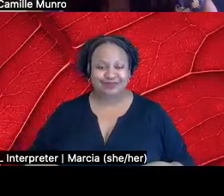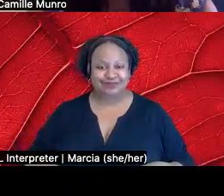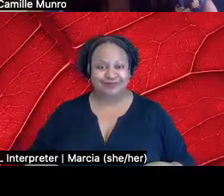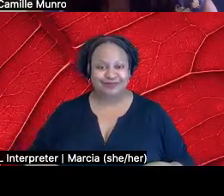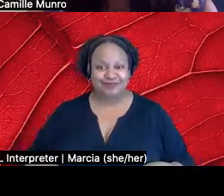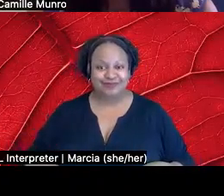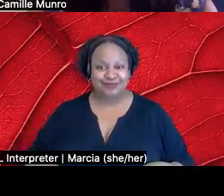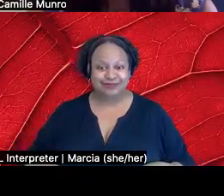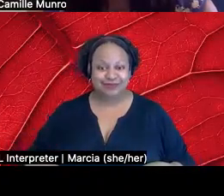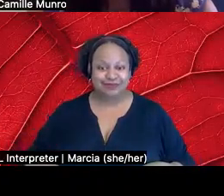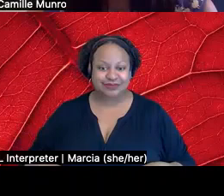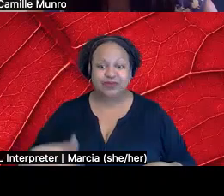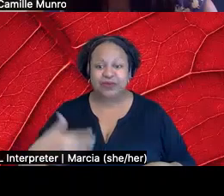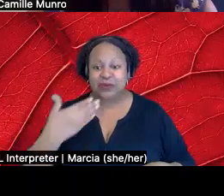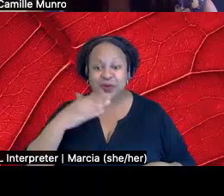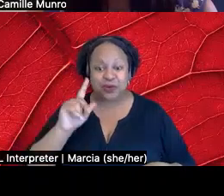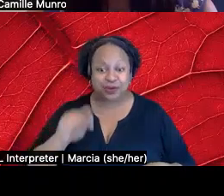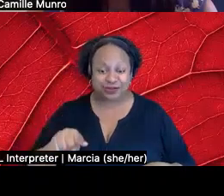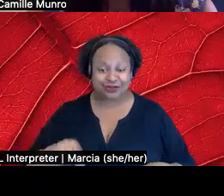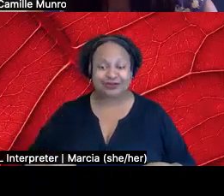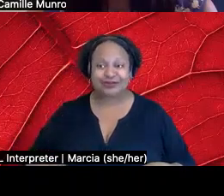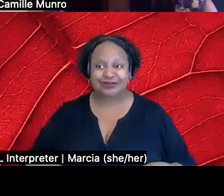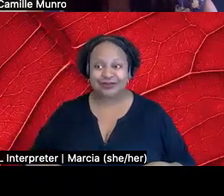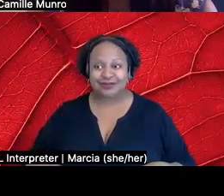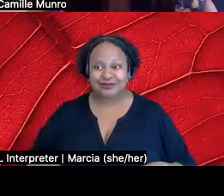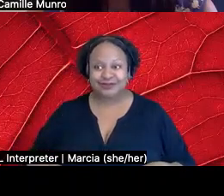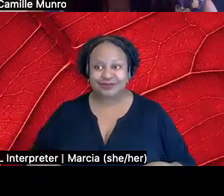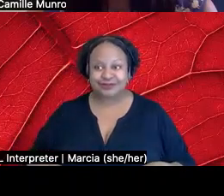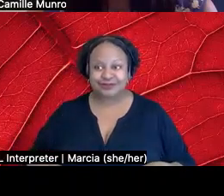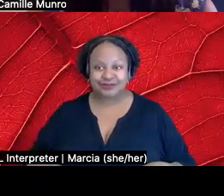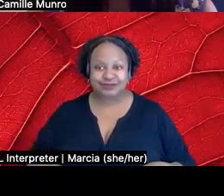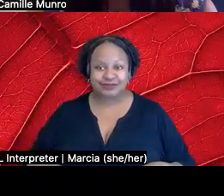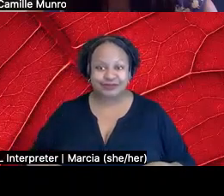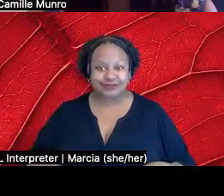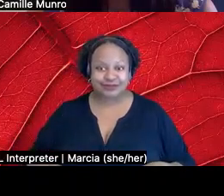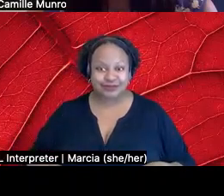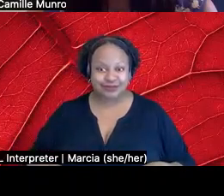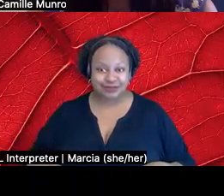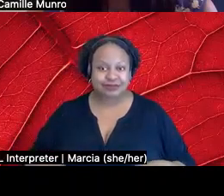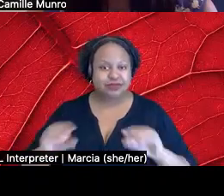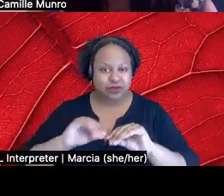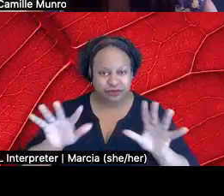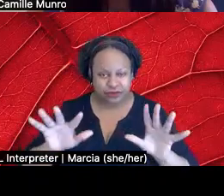That's a very good question and I'm sorry to hear your partners going through that challenge.